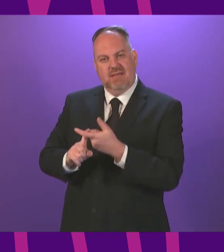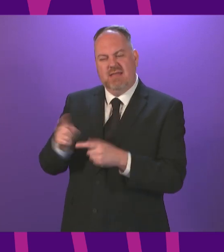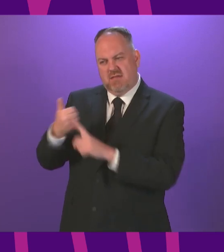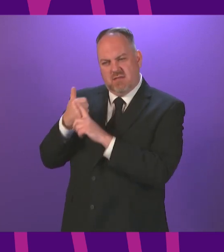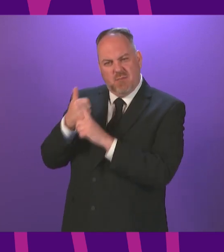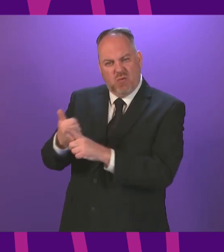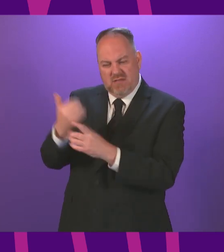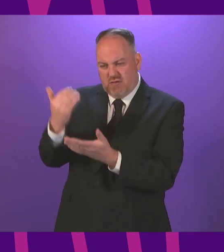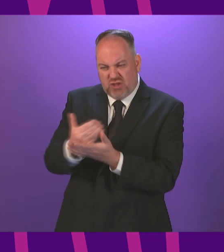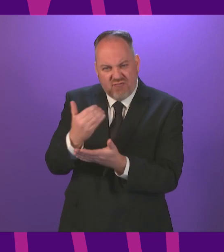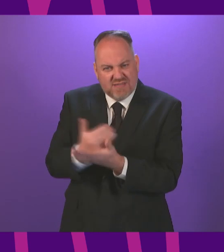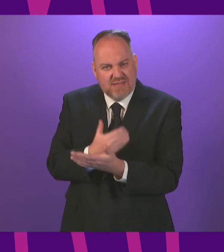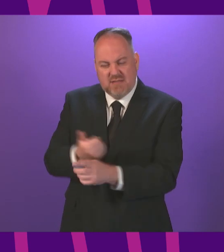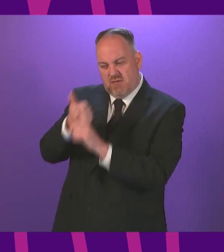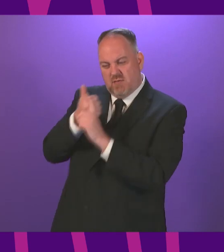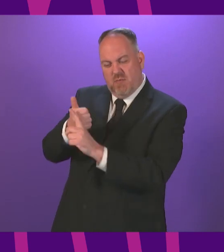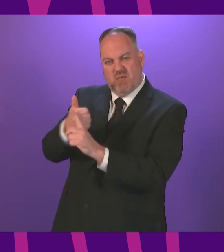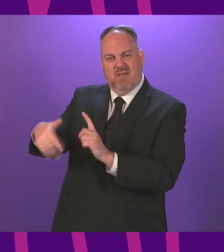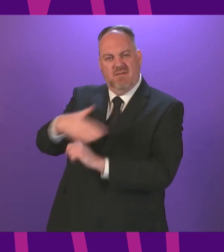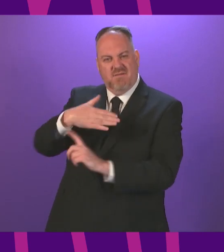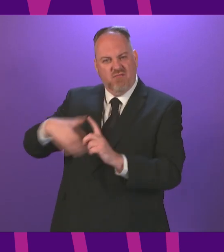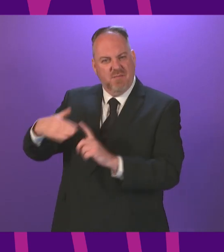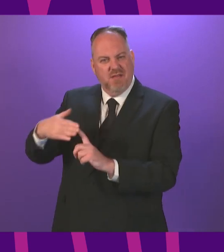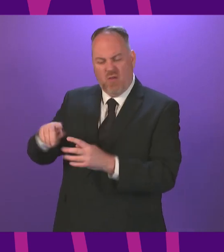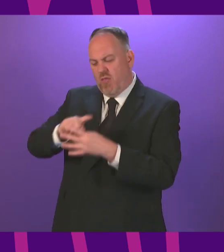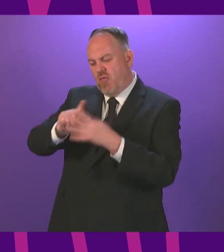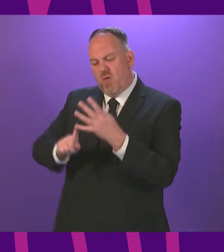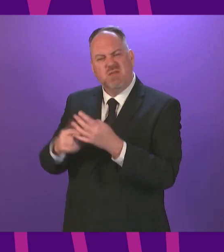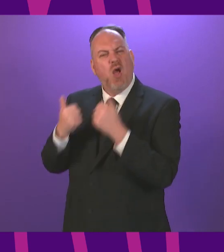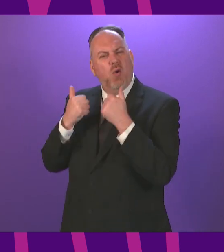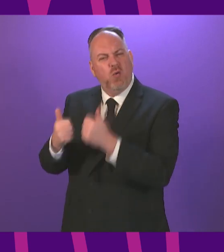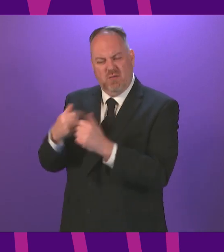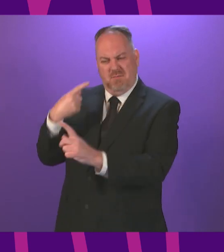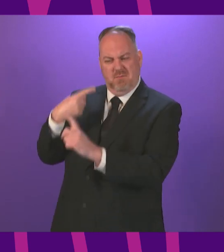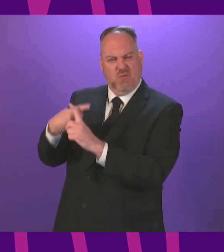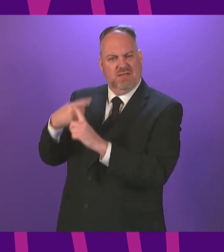ones—all of those things have good sides, and we should cherish good sides.